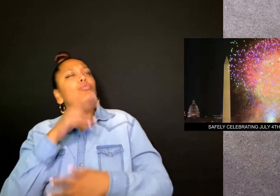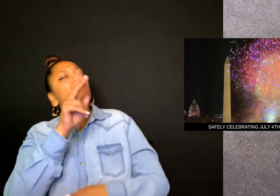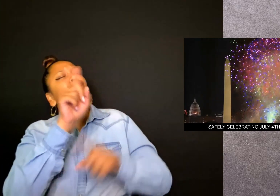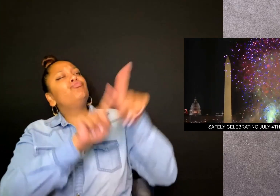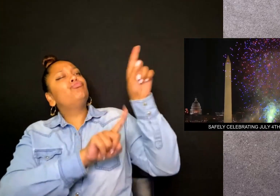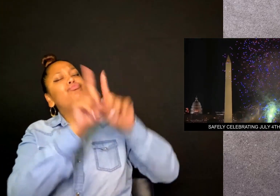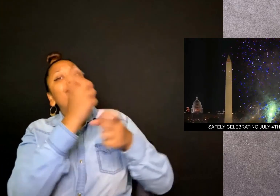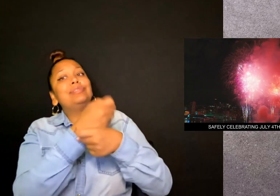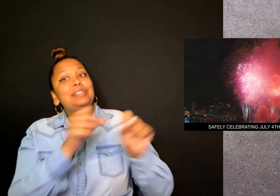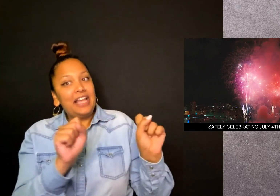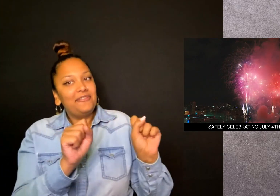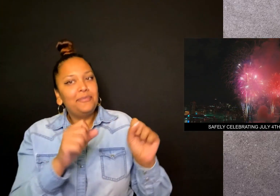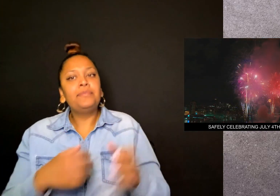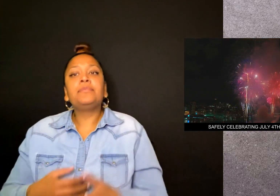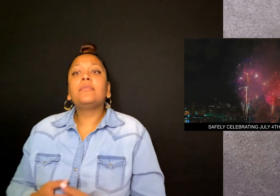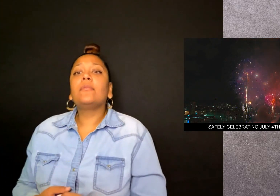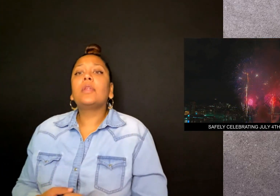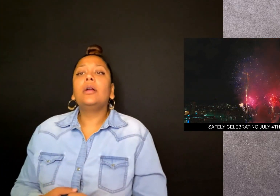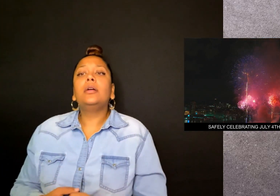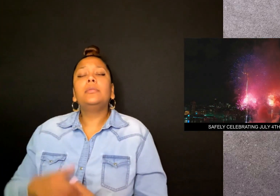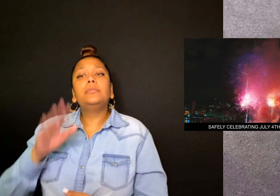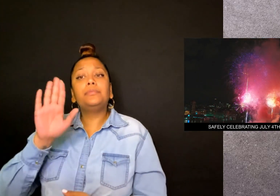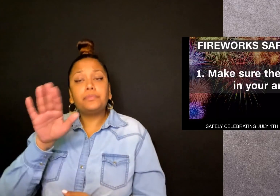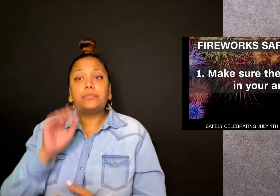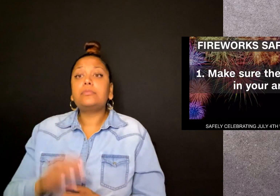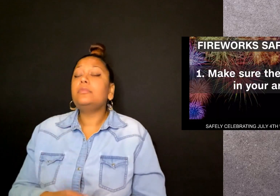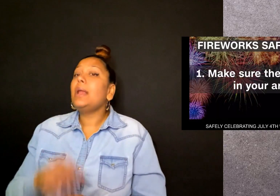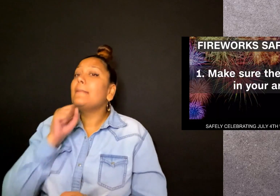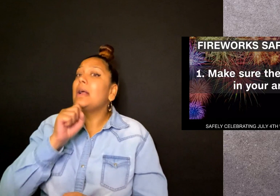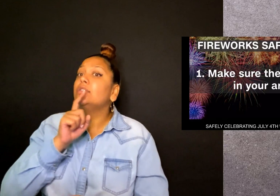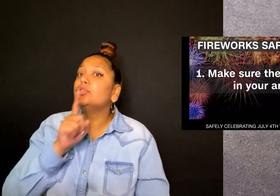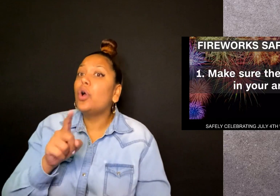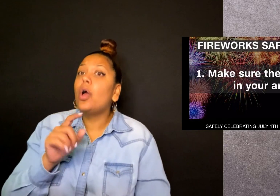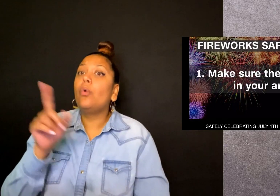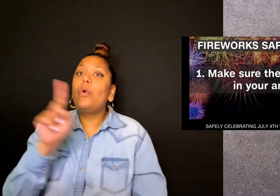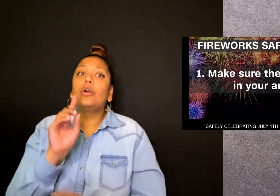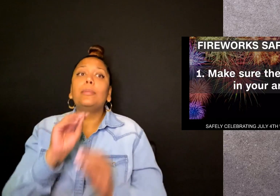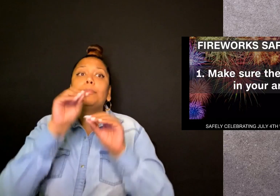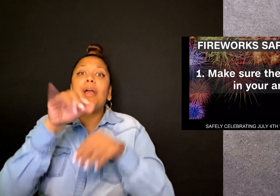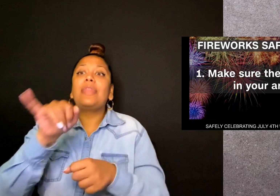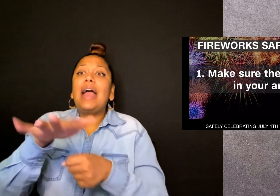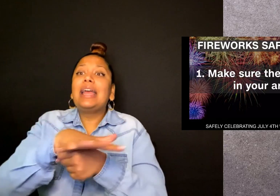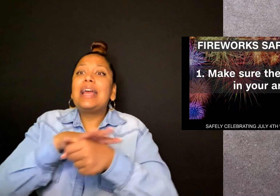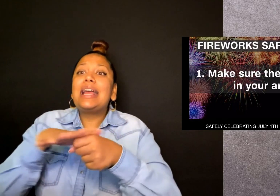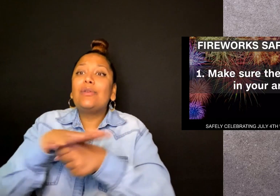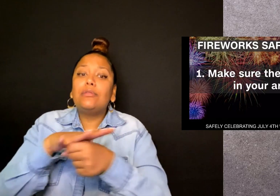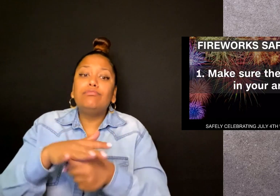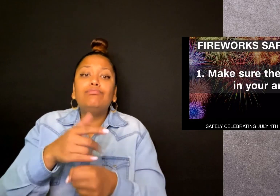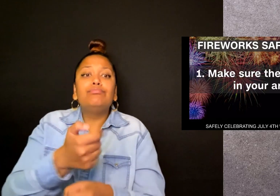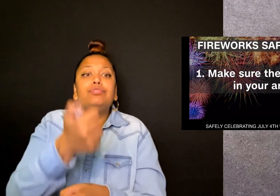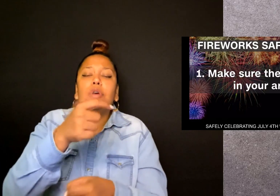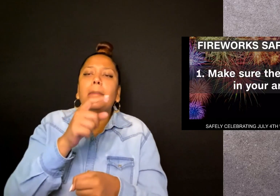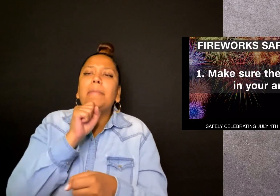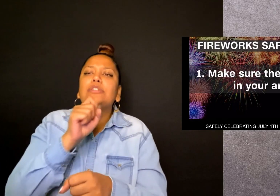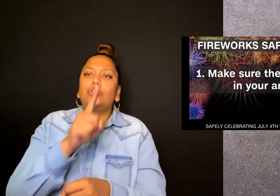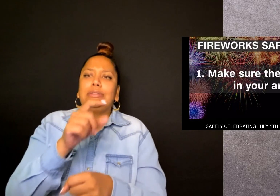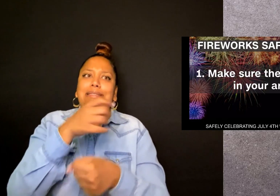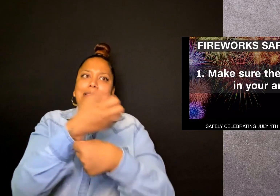so here are couple of tips to enjoy fireworks safely make sure it's legal to set them off in your area